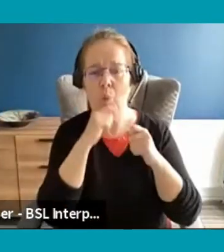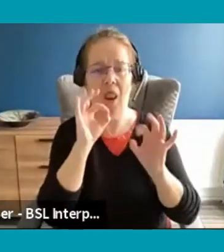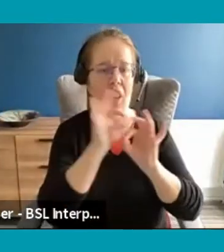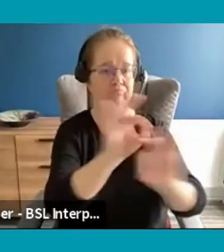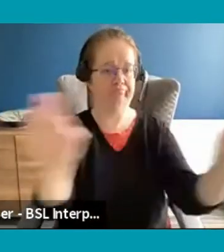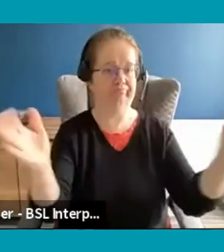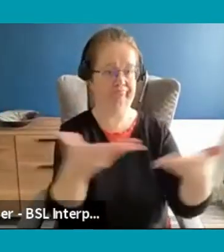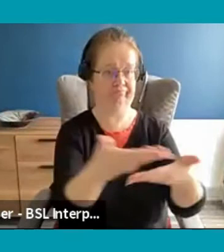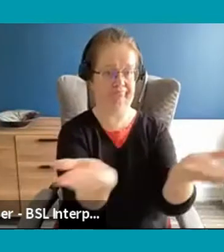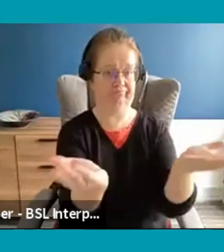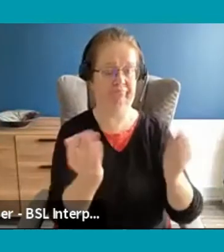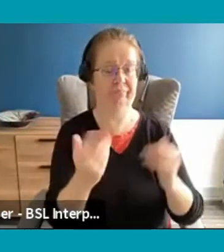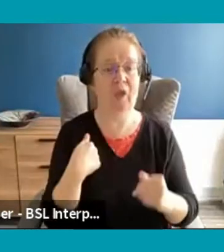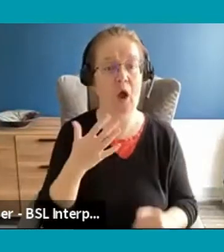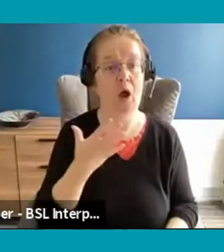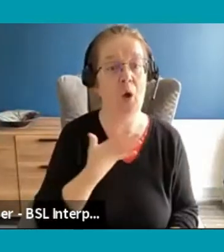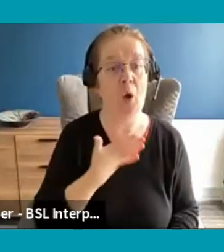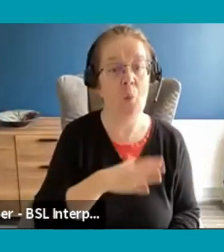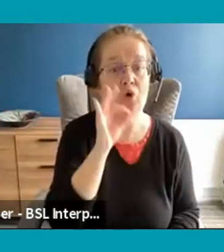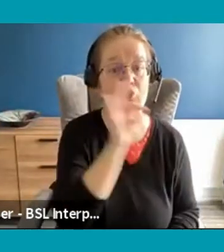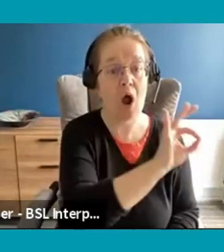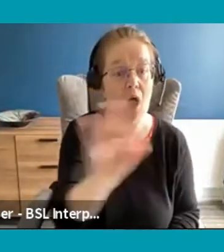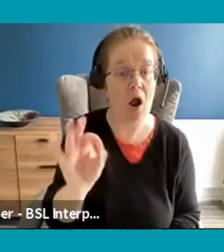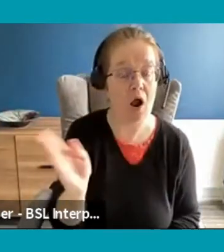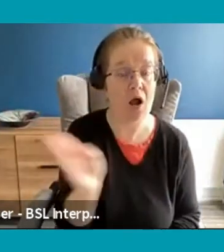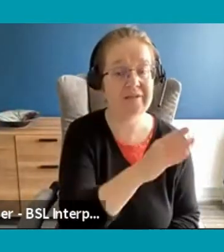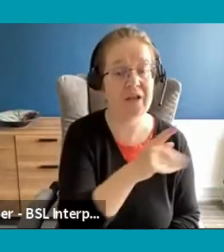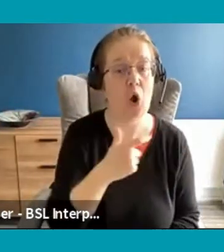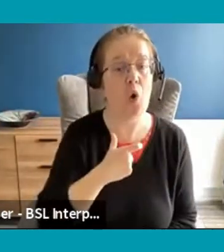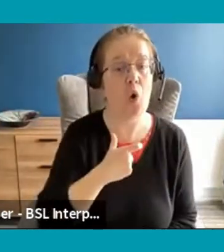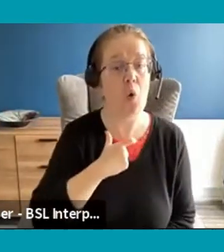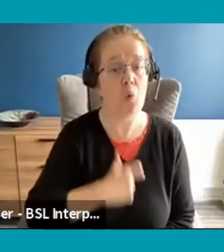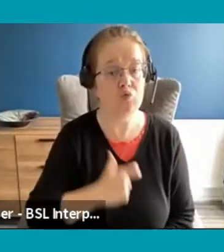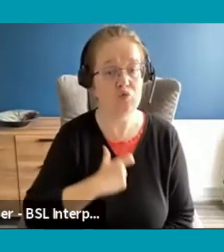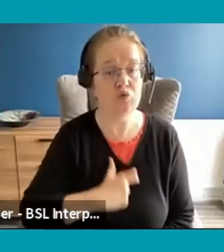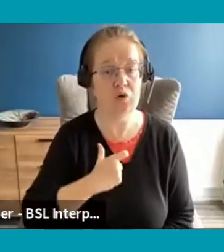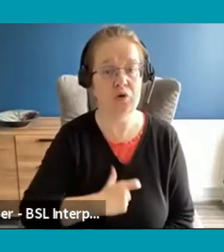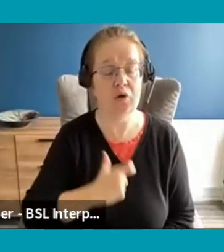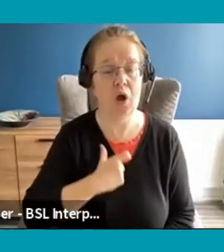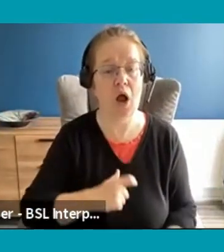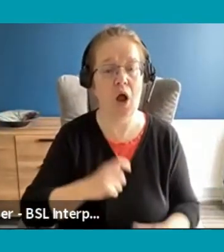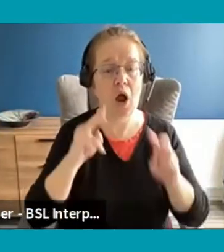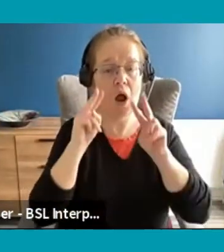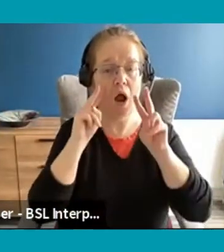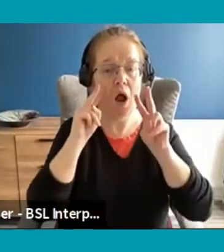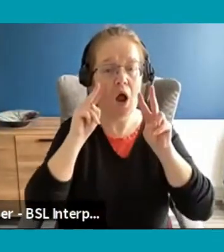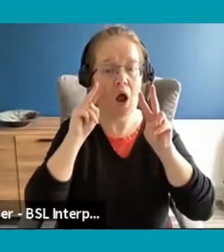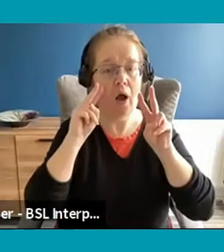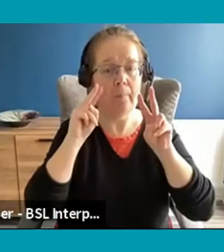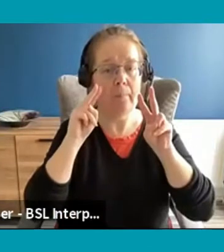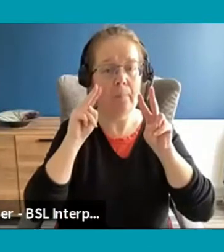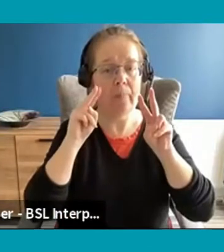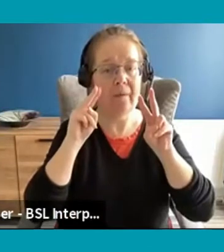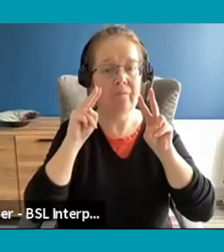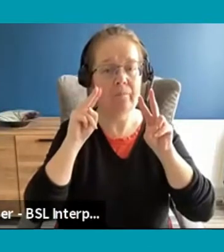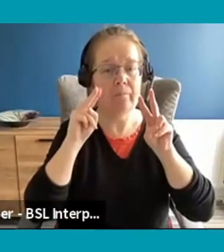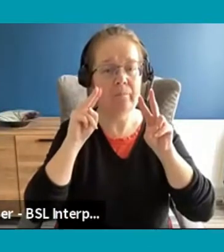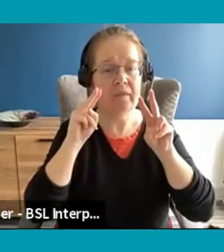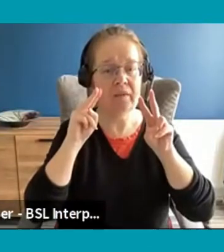I would like to ask the group, do you have roles for overseeing travel travel operations?